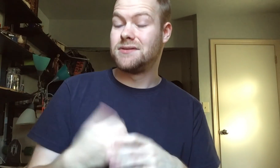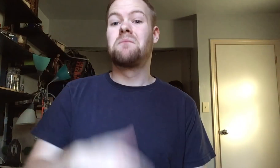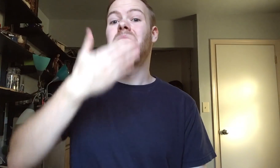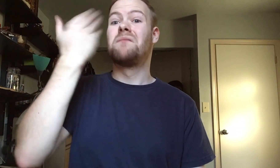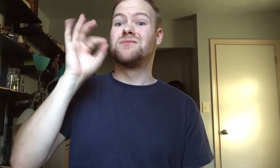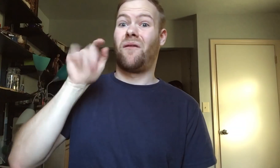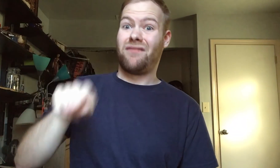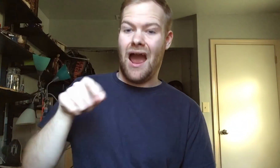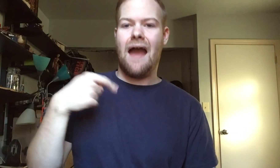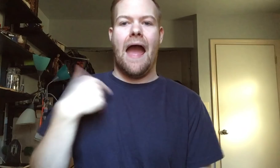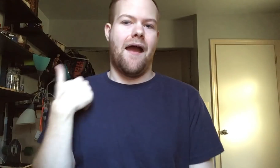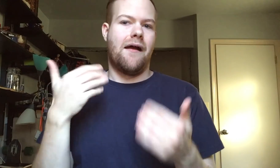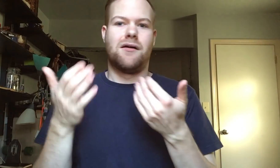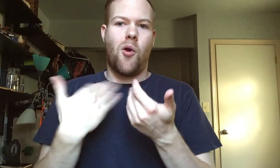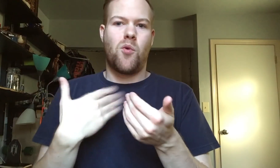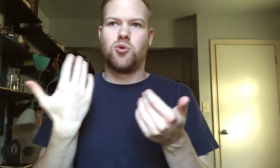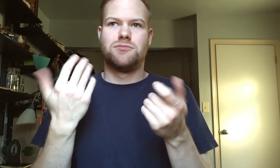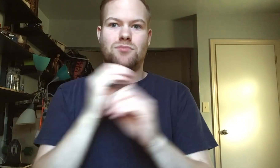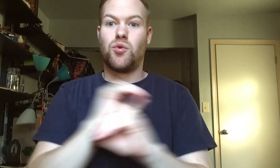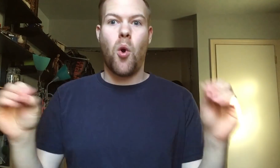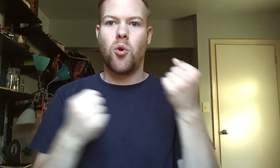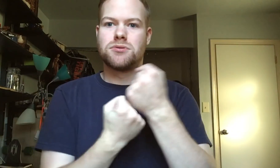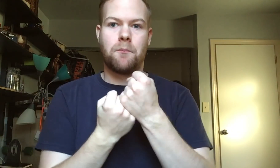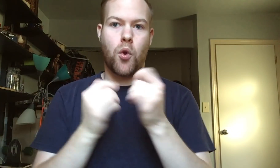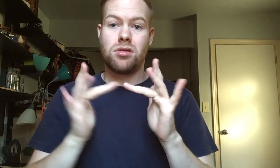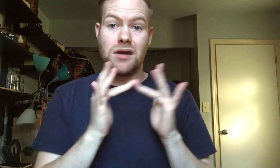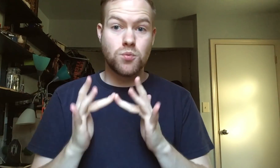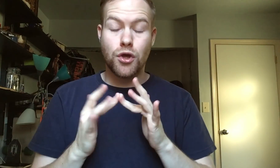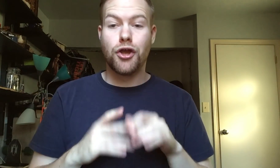Because of that, I had almost no support network.